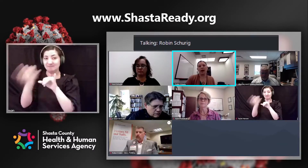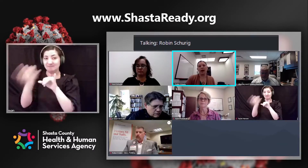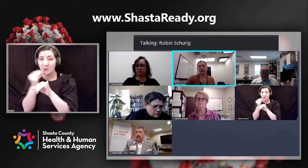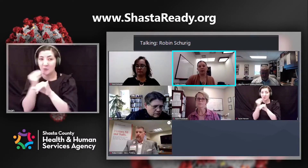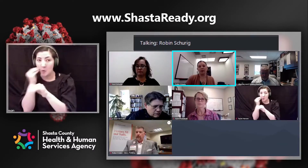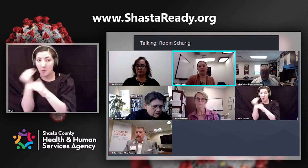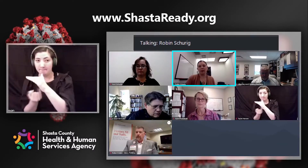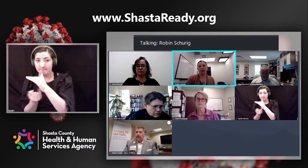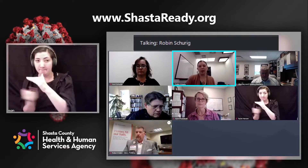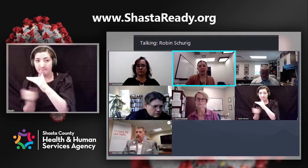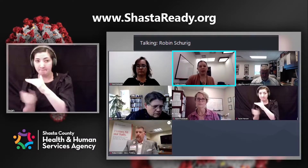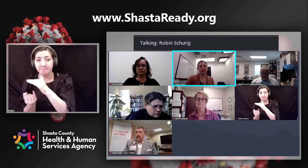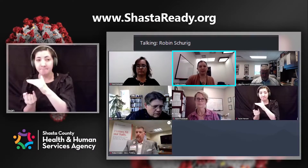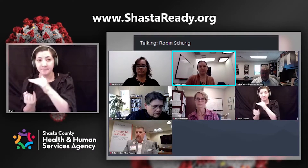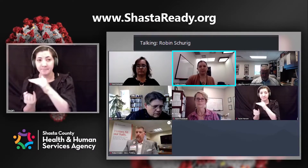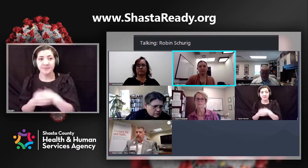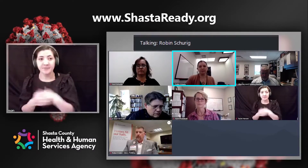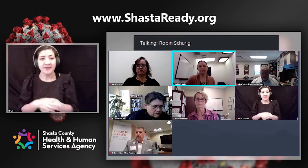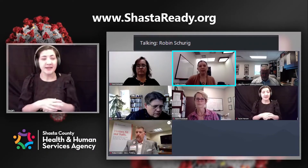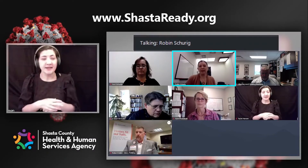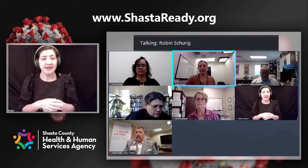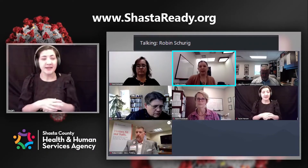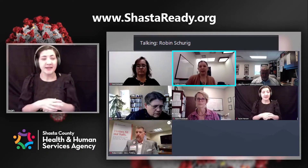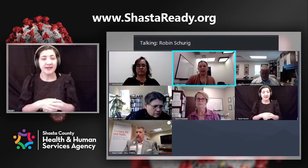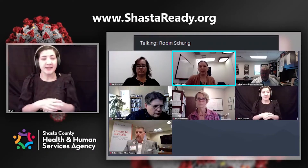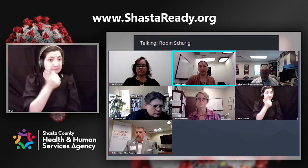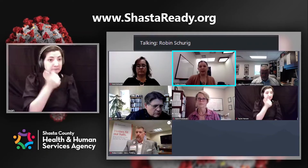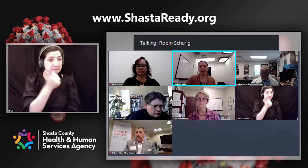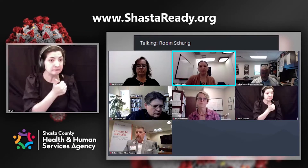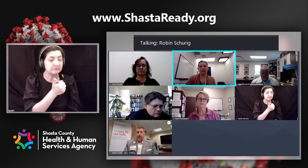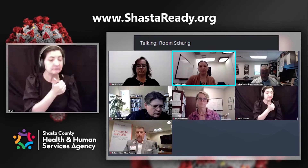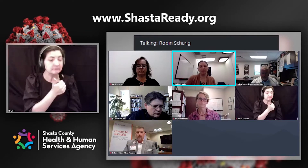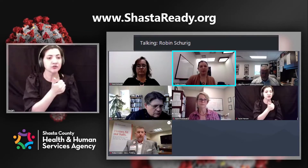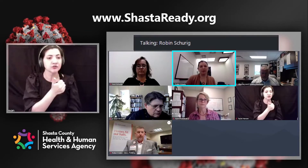other people on a regular basis. That's all I have this morning, and I'll turn it over